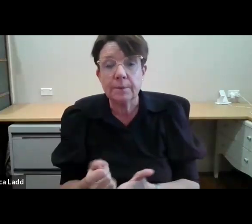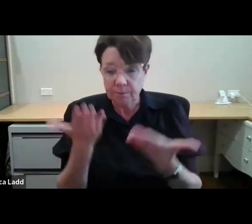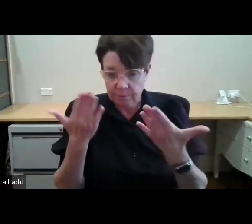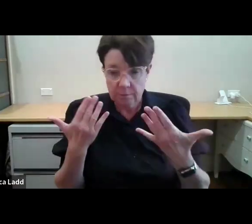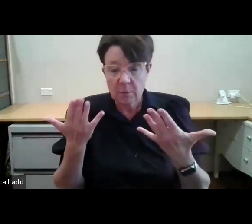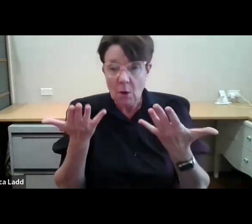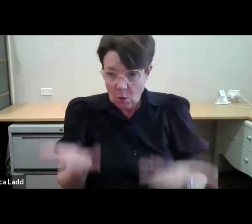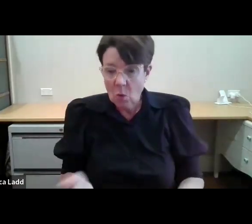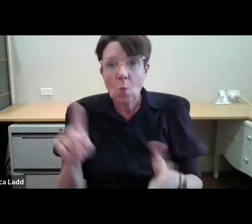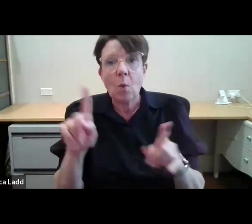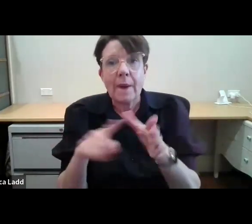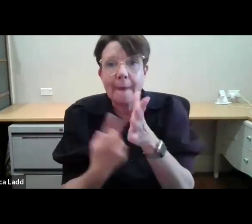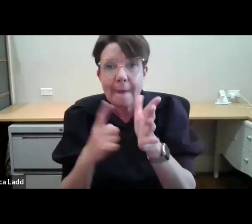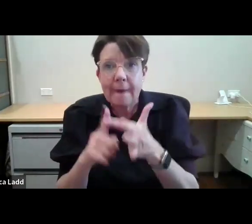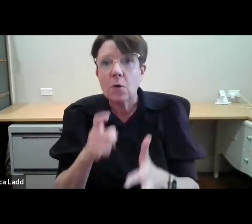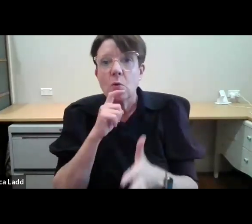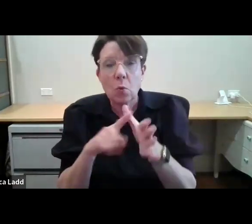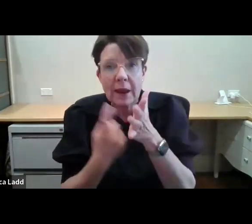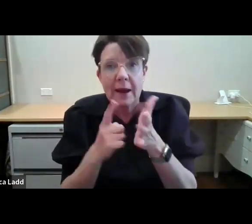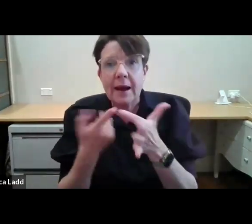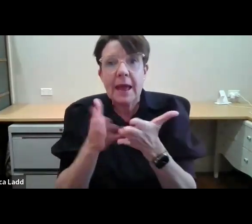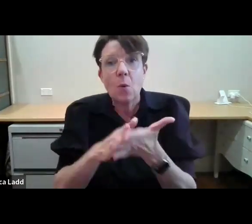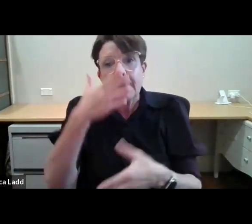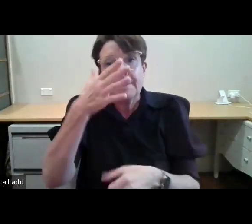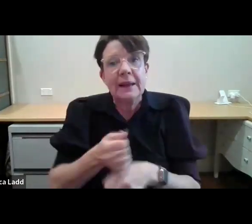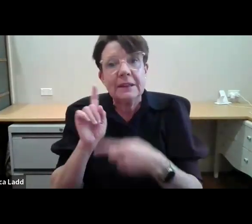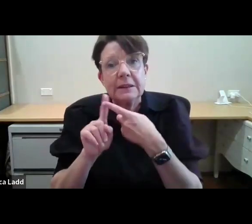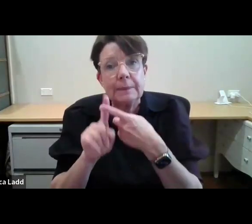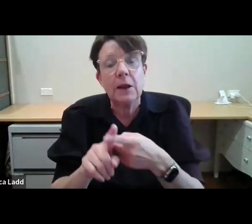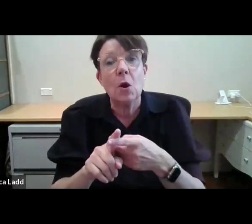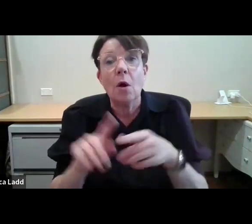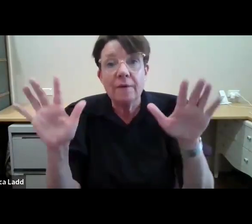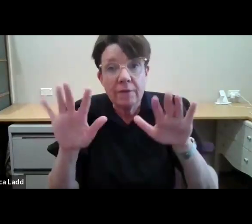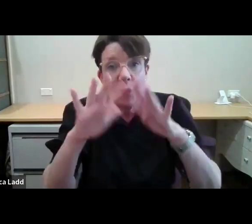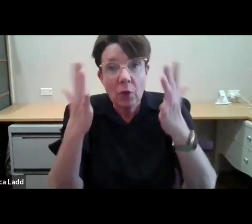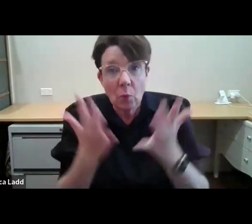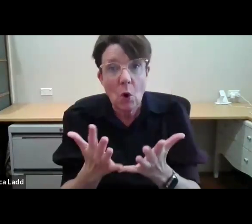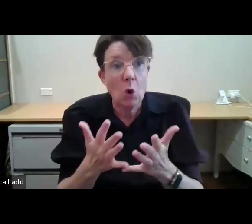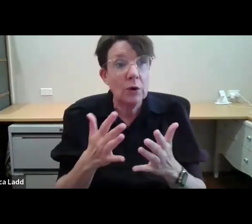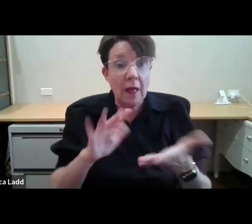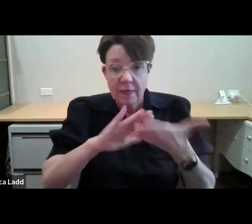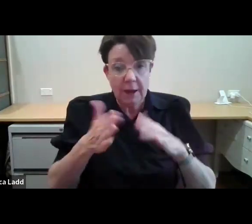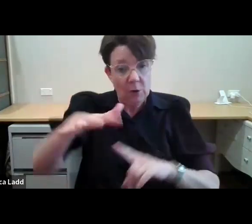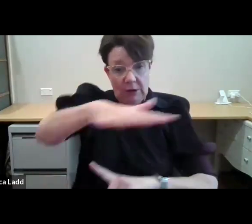the future generations. The second opportunity is that we clearly state